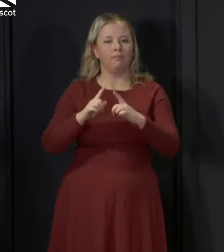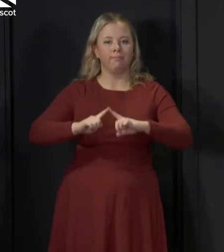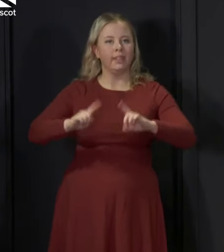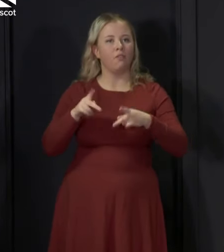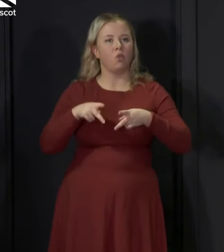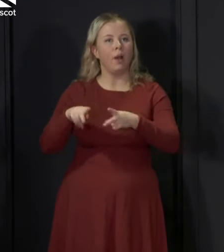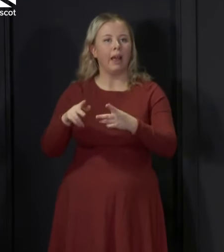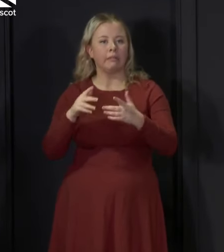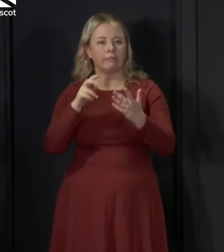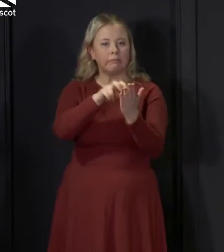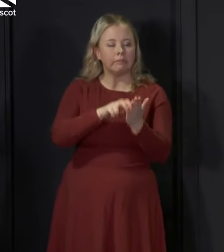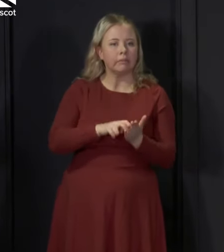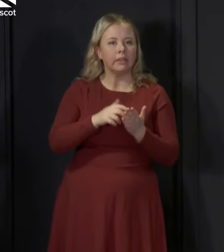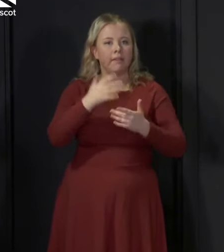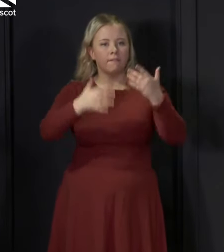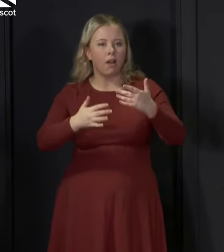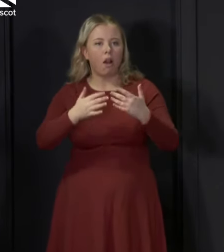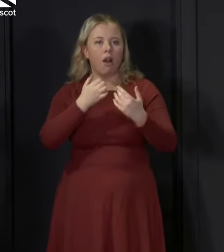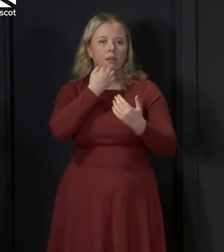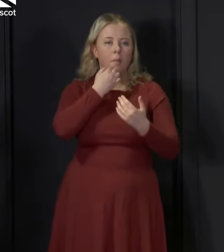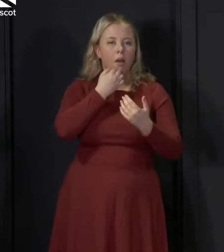it's helpful if I briefly go through the key points again.